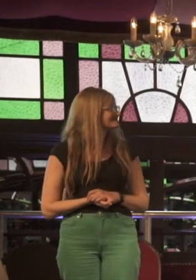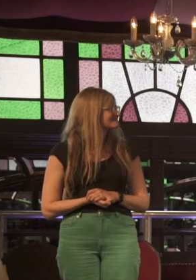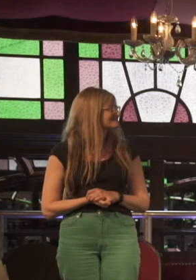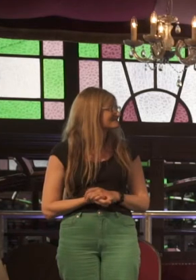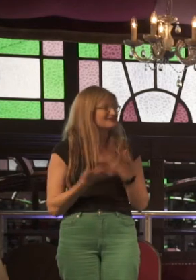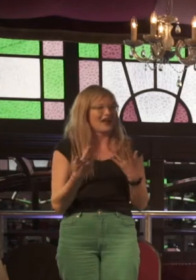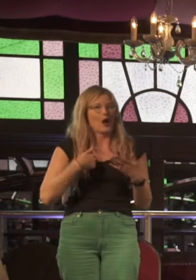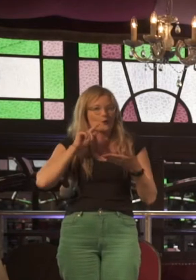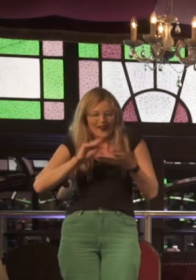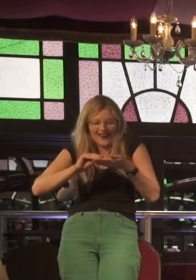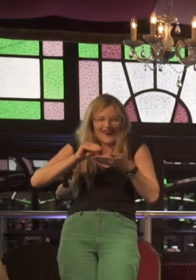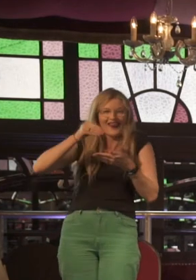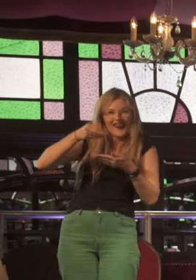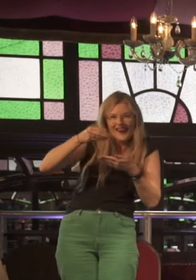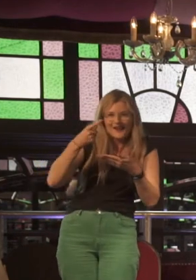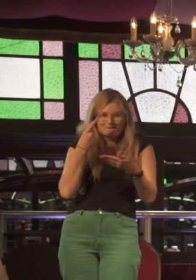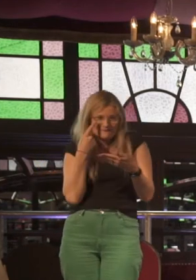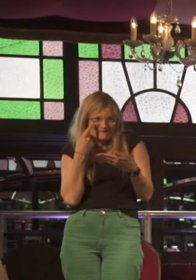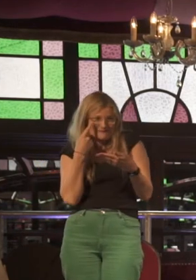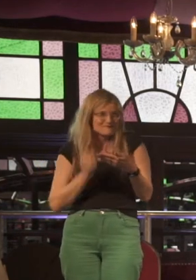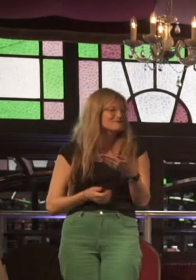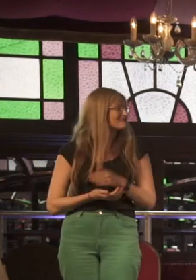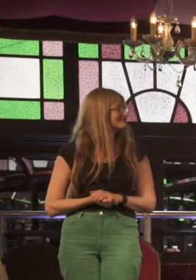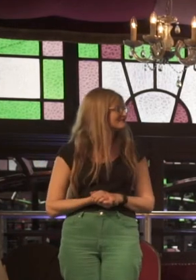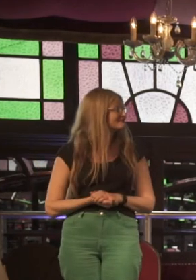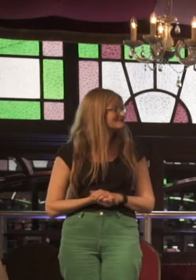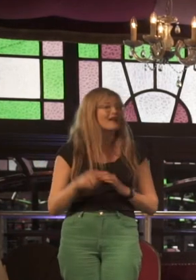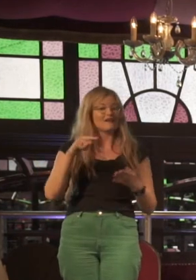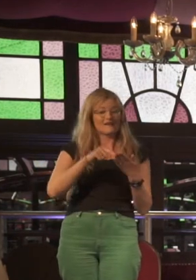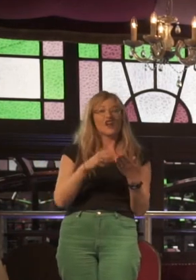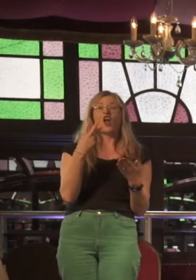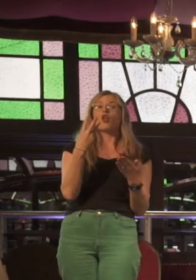So now I'm going to open this. £3.50 from Paperchase!